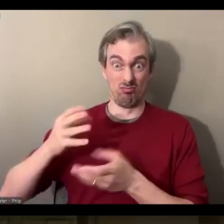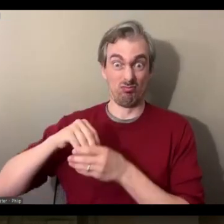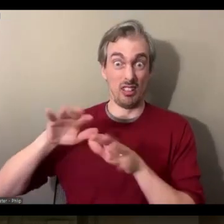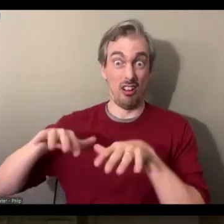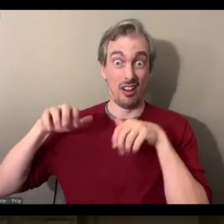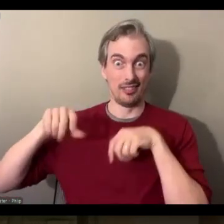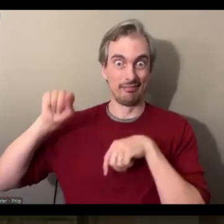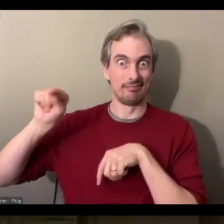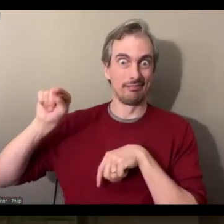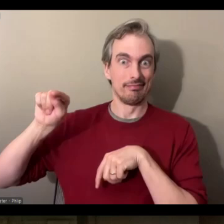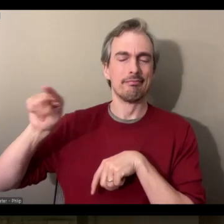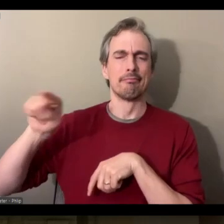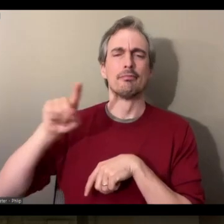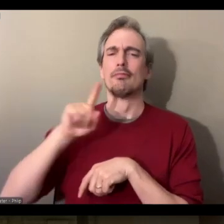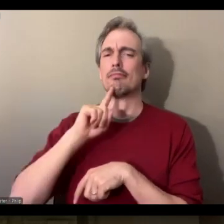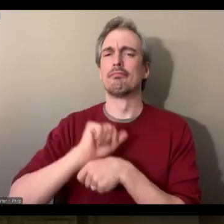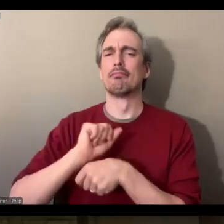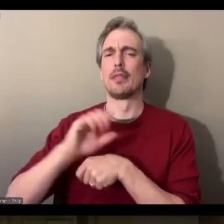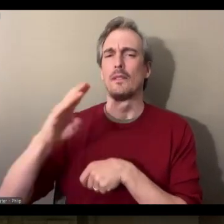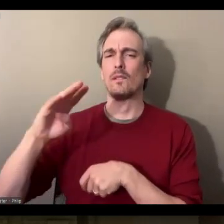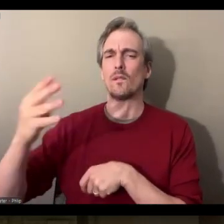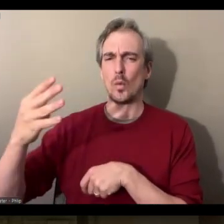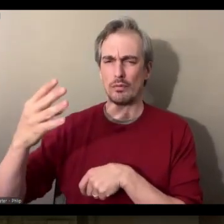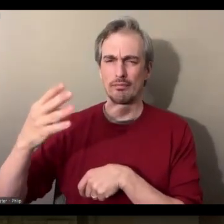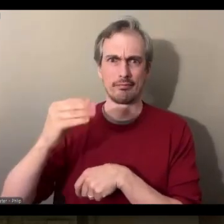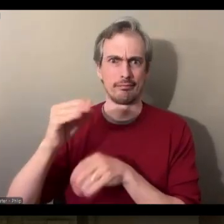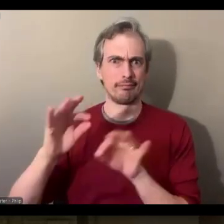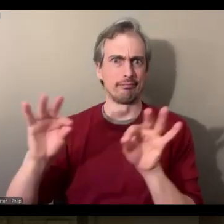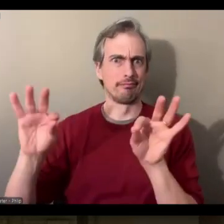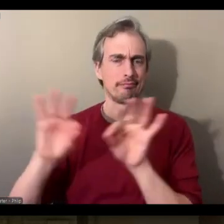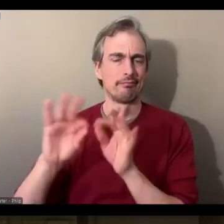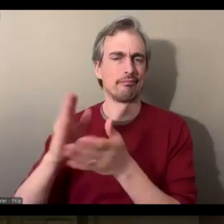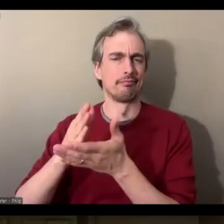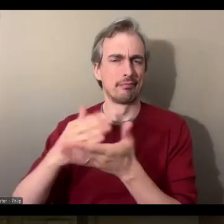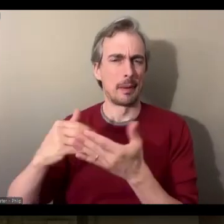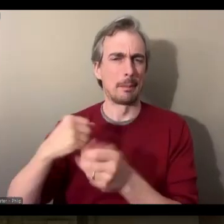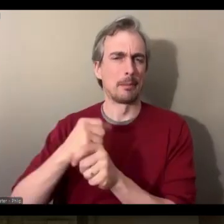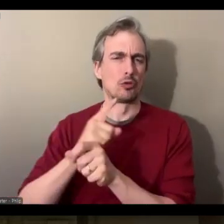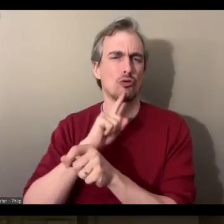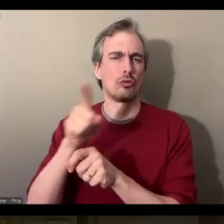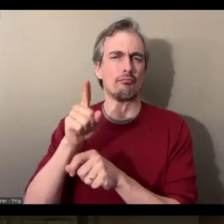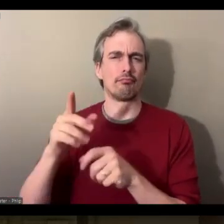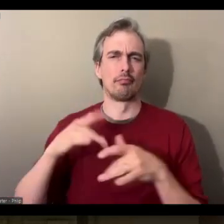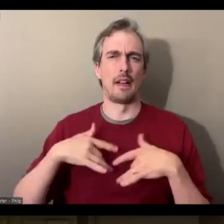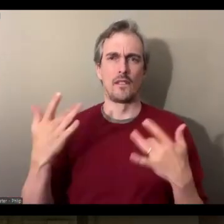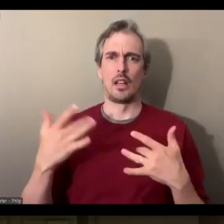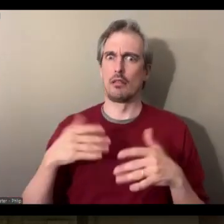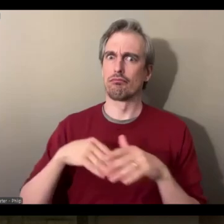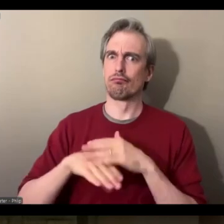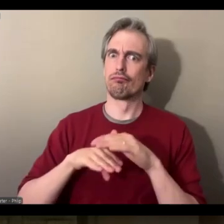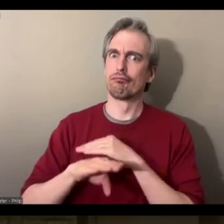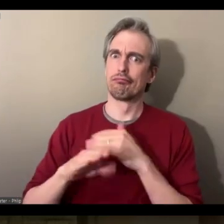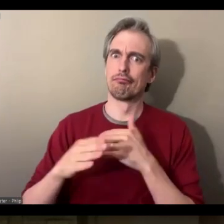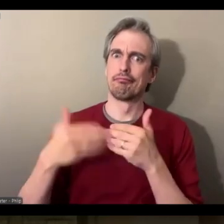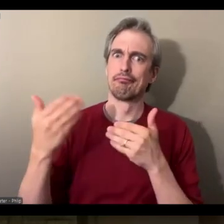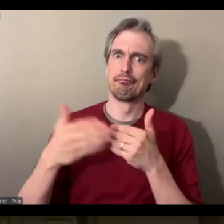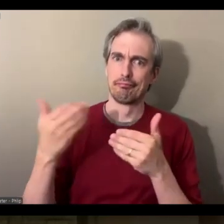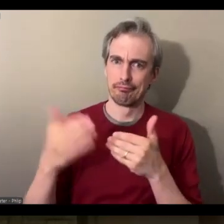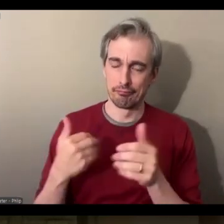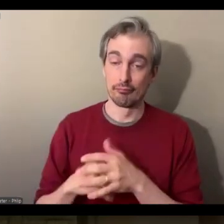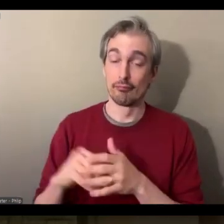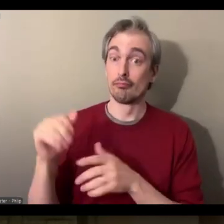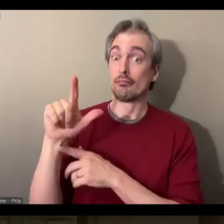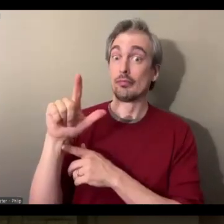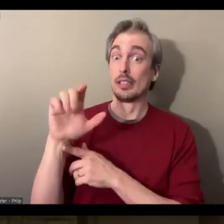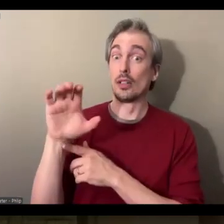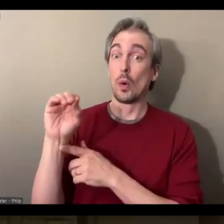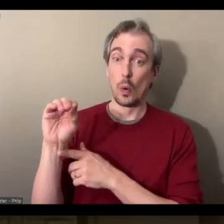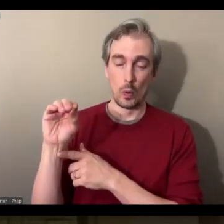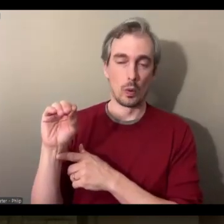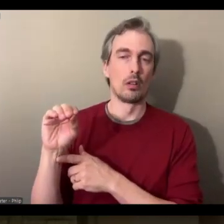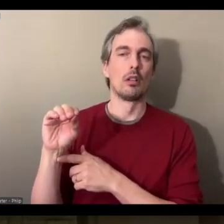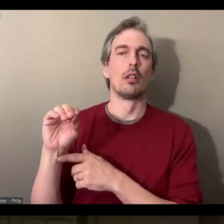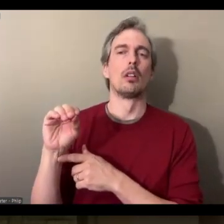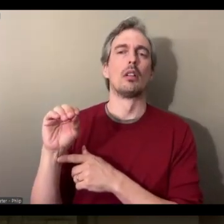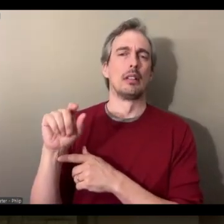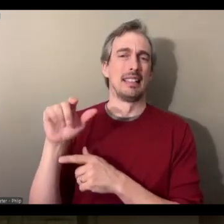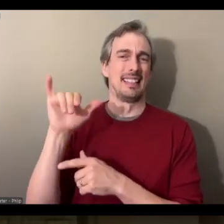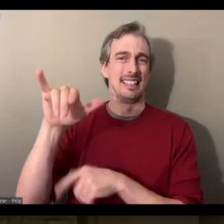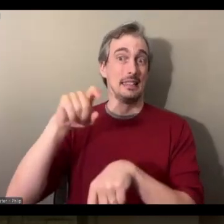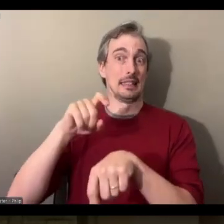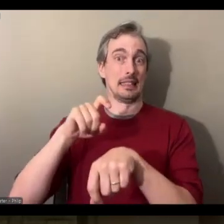crucial ingredient to make this successful. And Leo gets hired as basically a website consultant